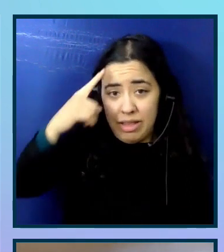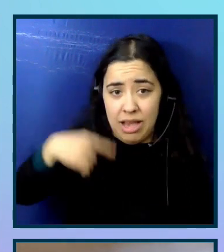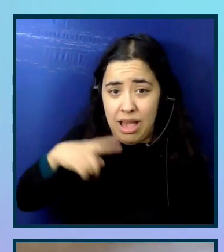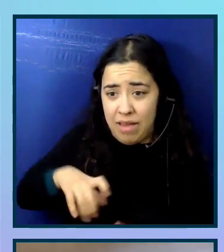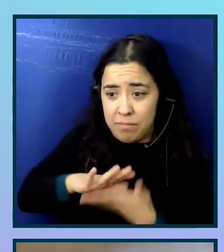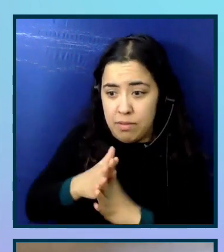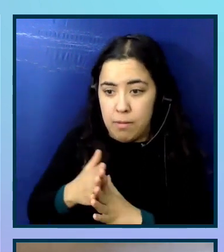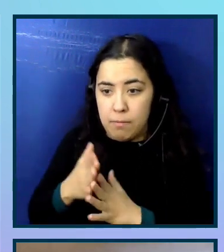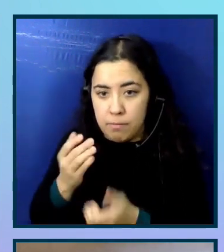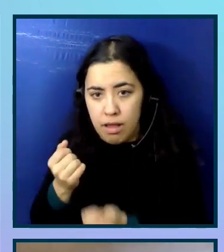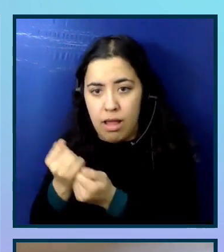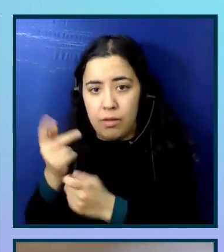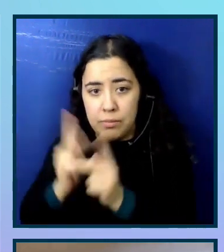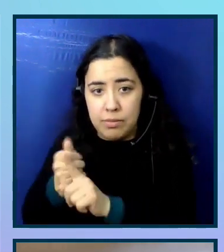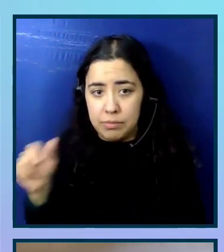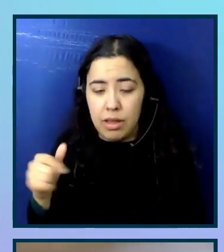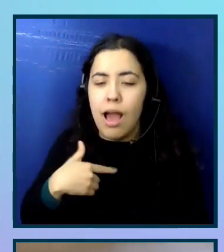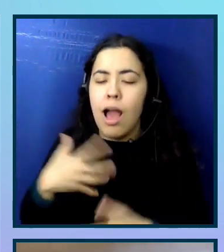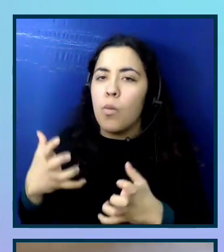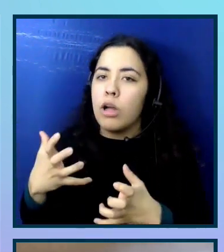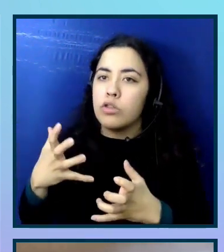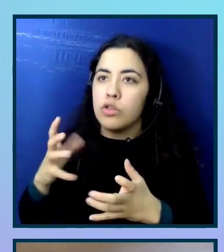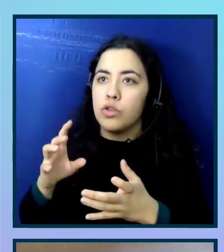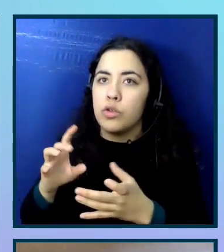and I'm trying to break that line of thinking,